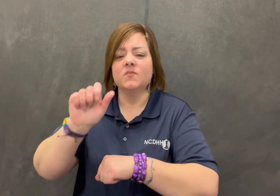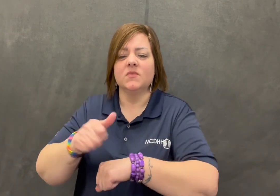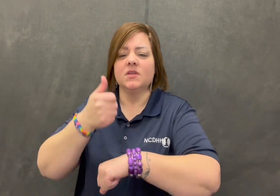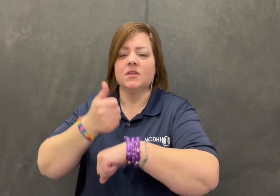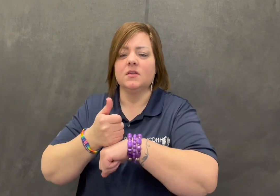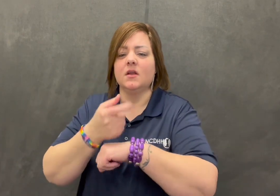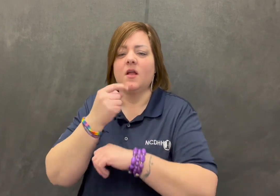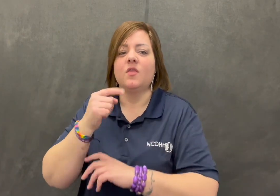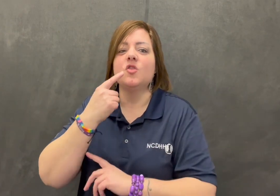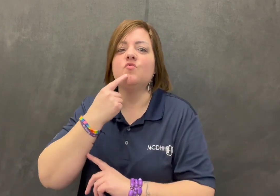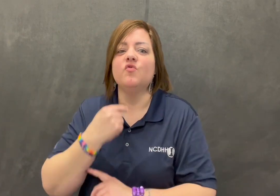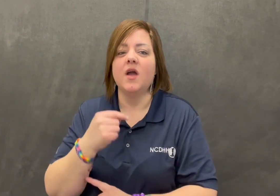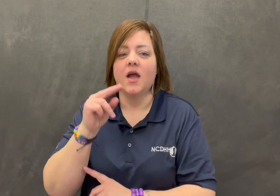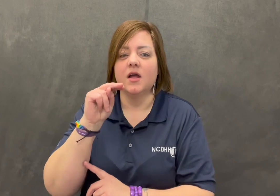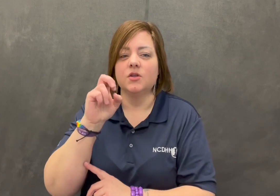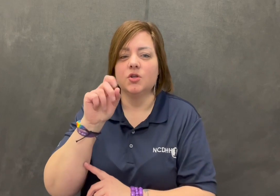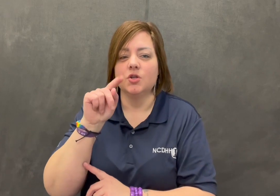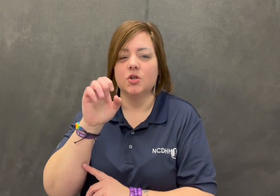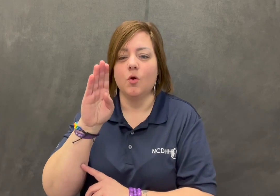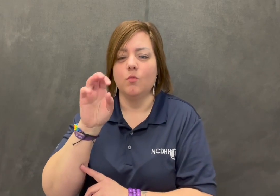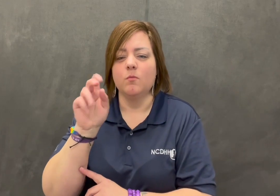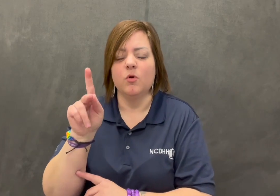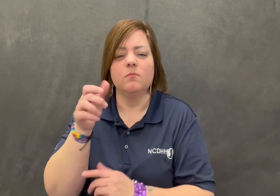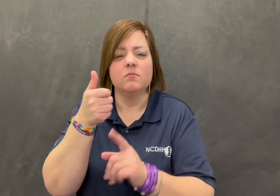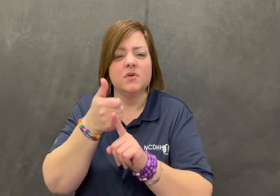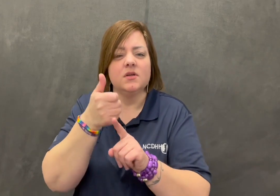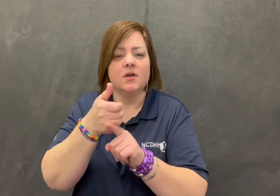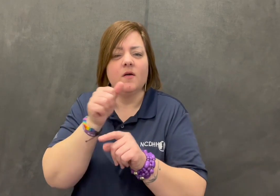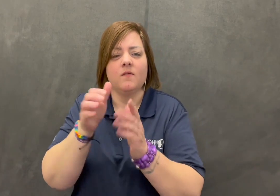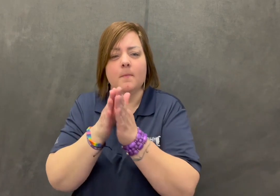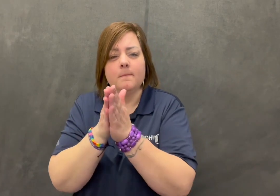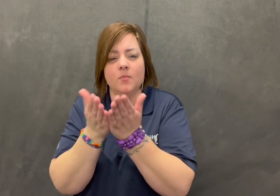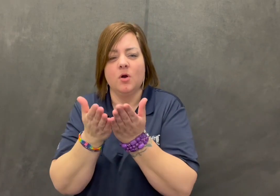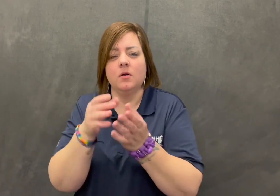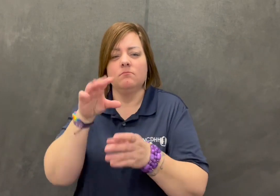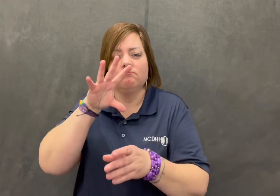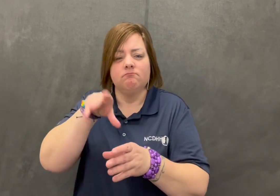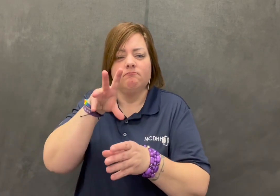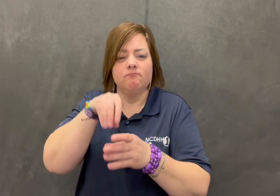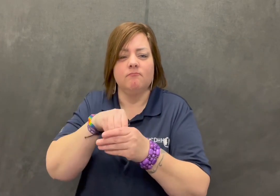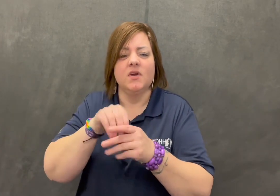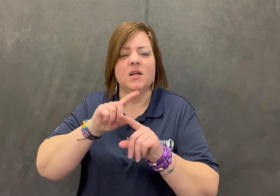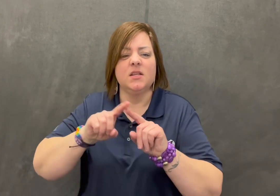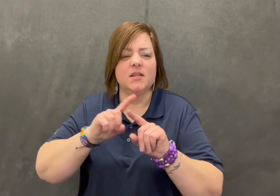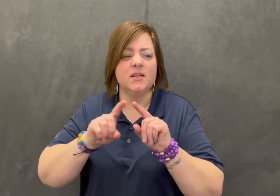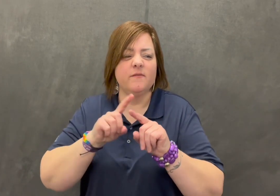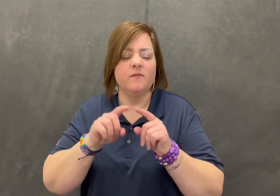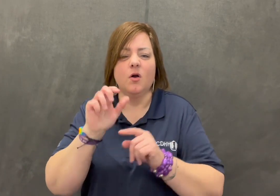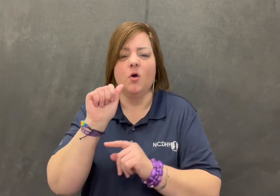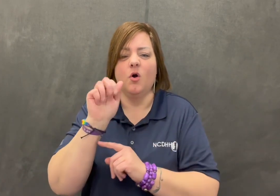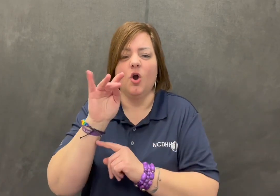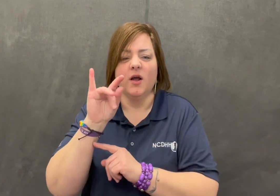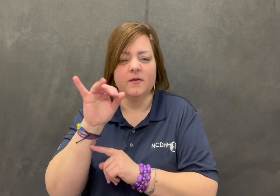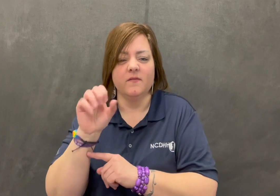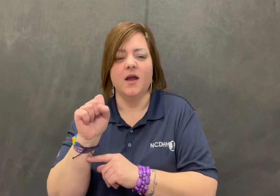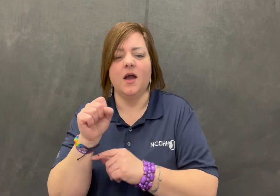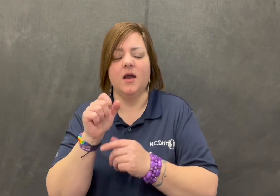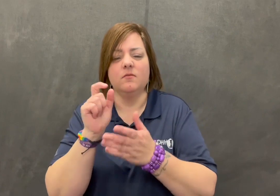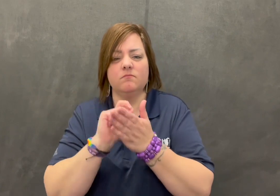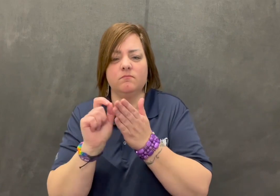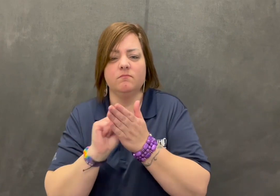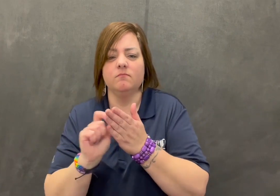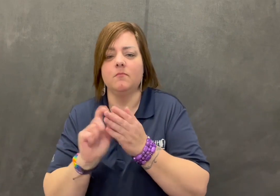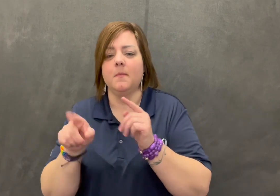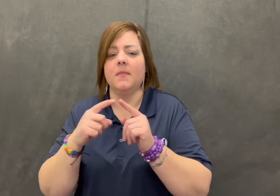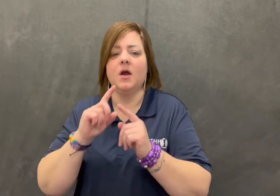Later she created the red notebook which is a book that includes different art artifacts